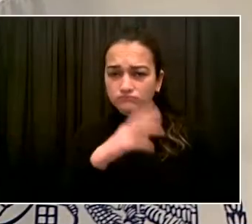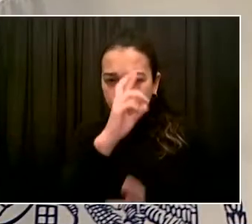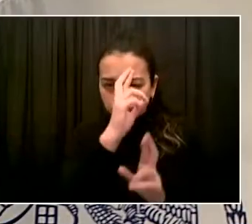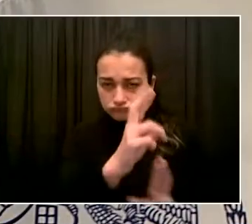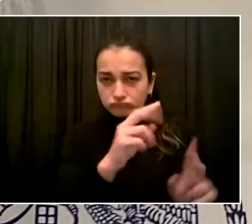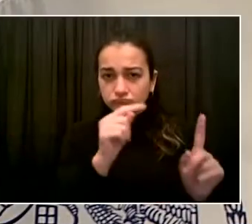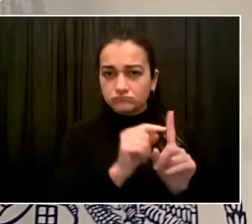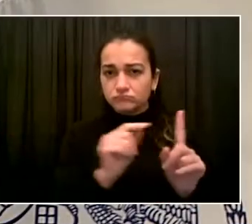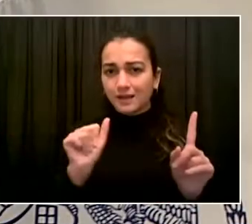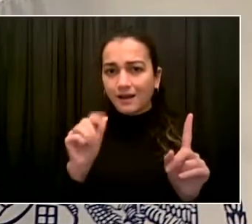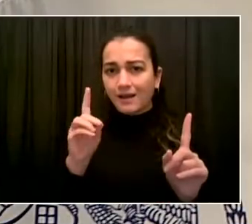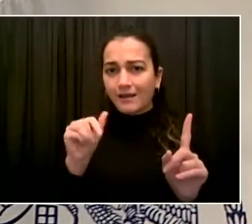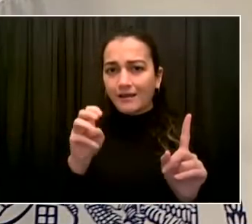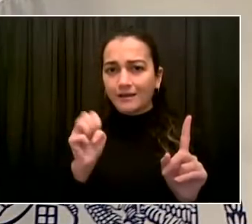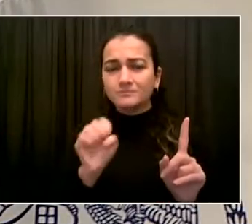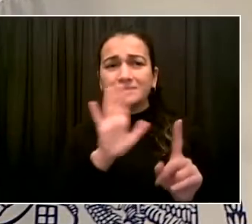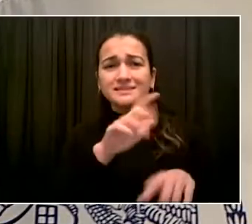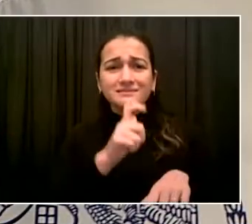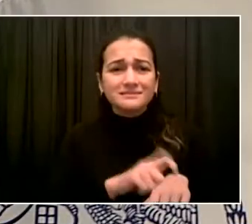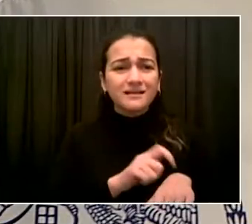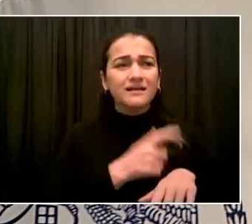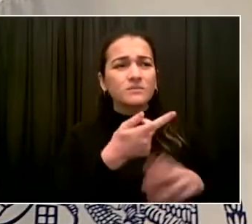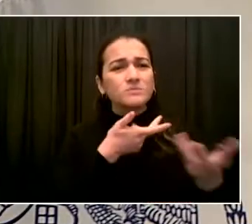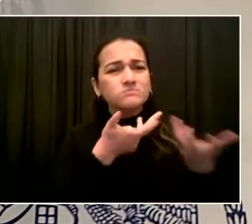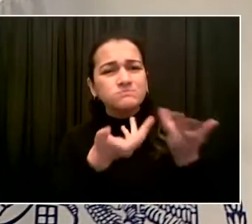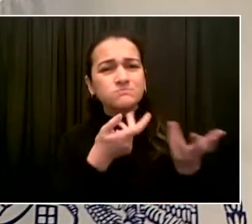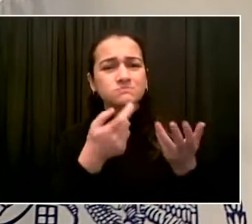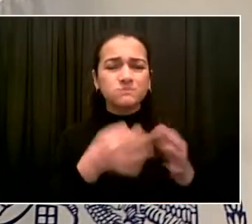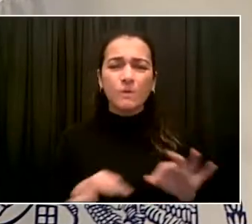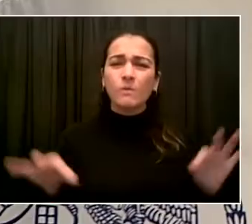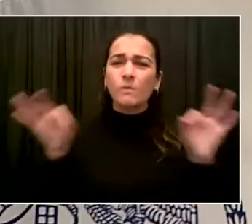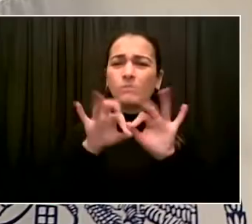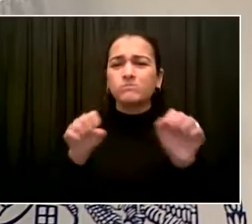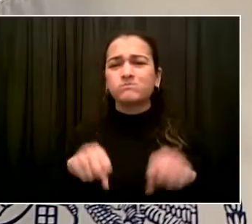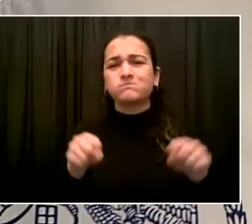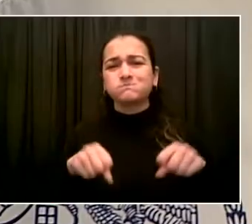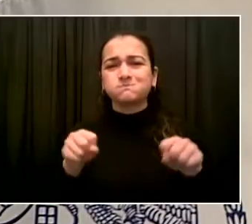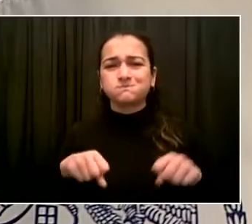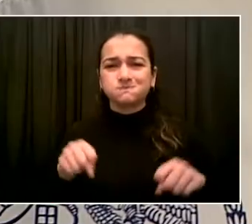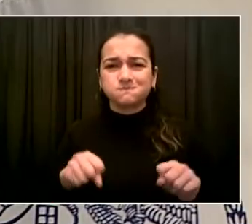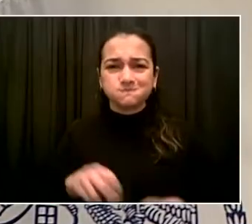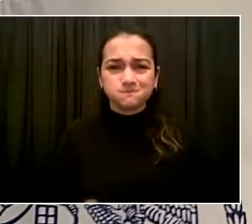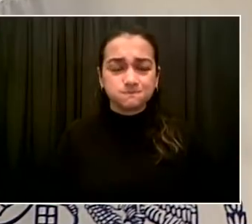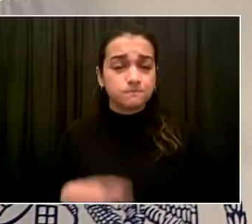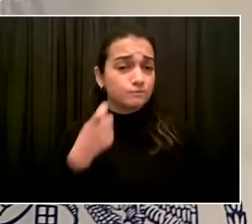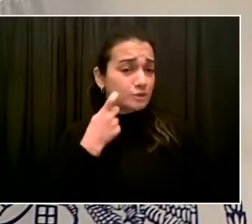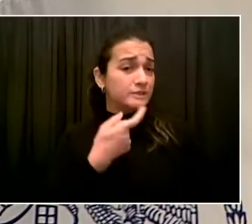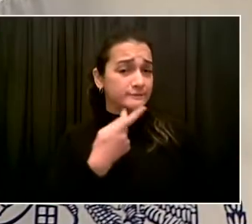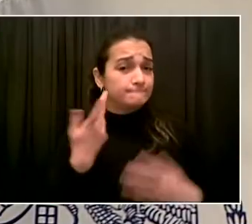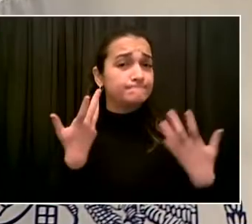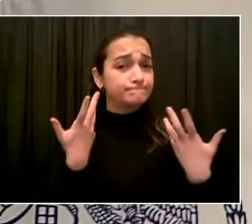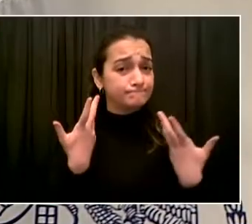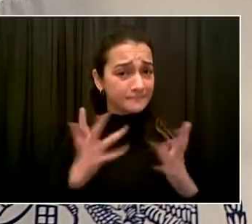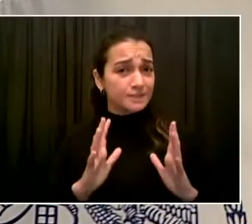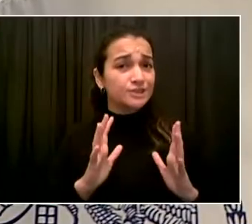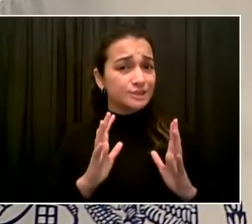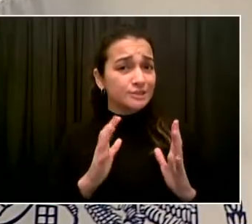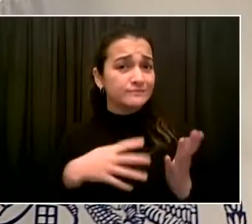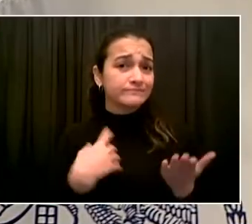HAVE TREMENDOUS RESPECT FOR OUR MAYOR ELECT, ERIC ADAMS.